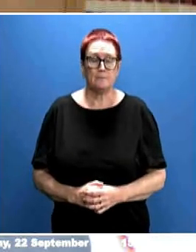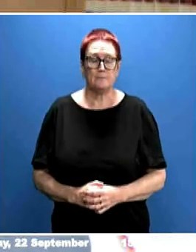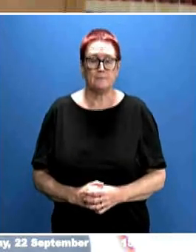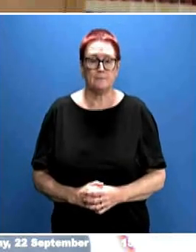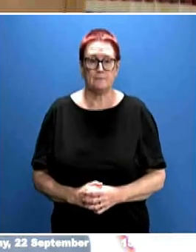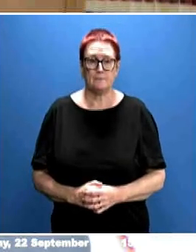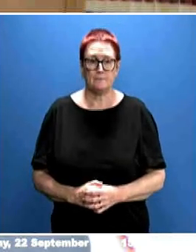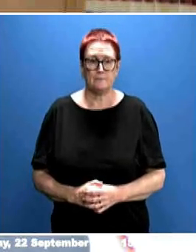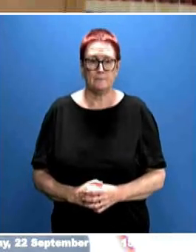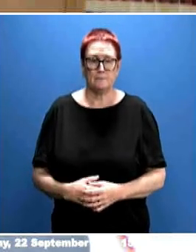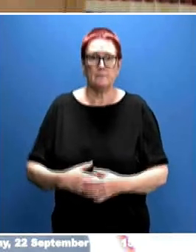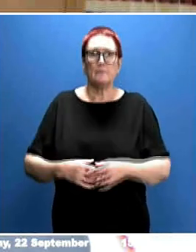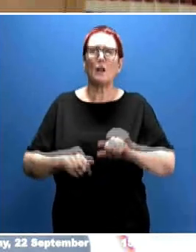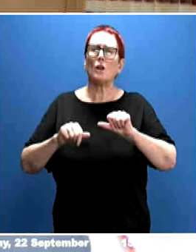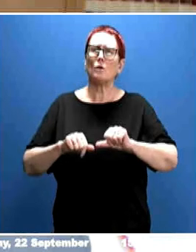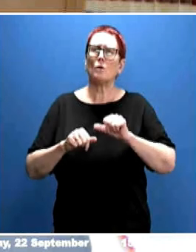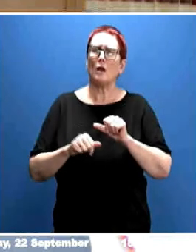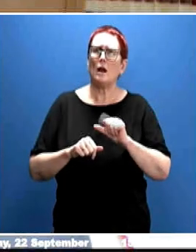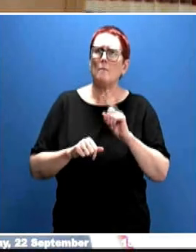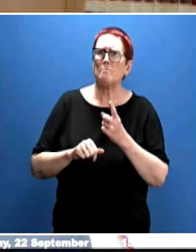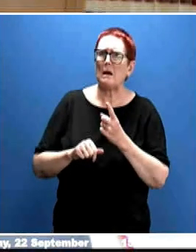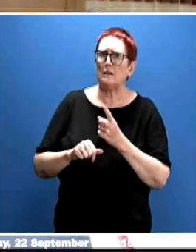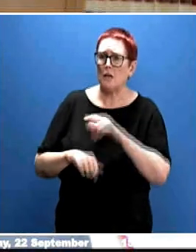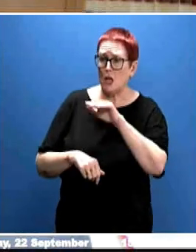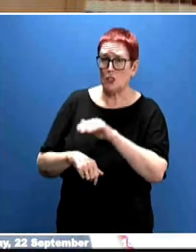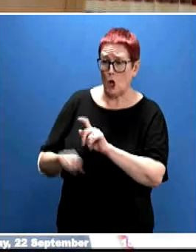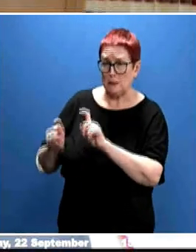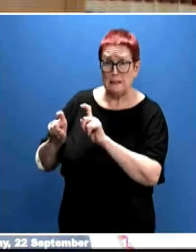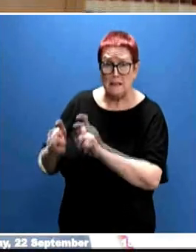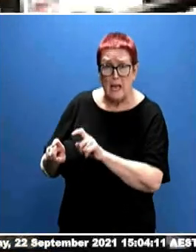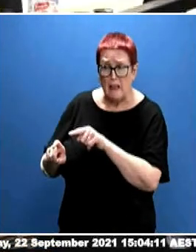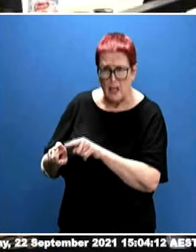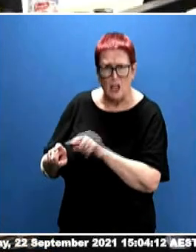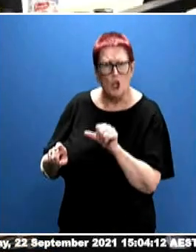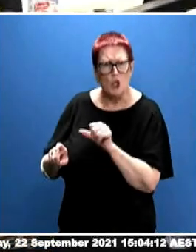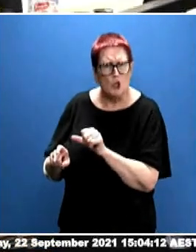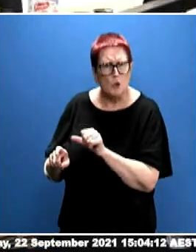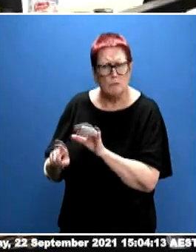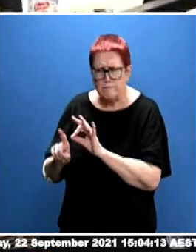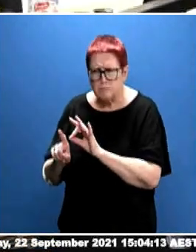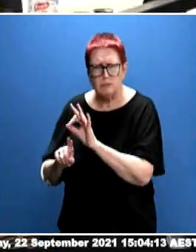All right, but if the stay at the Kath French Centre is to be therapeutic, surely you have to know what the problem is?